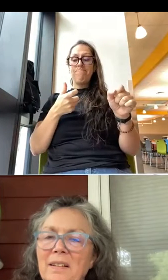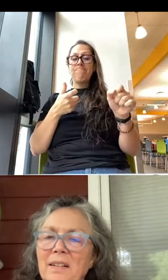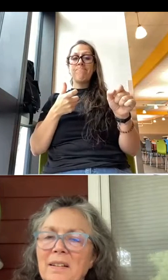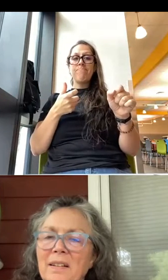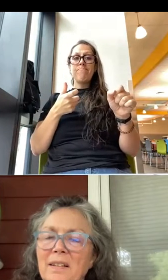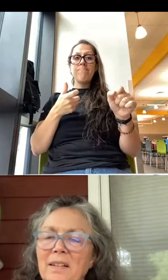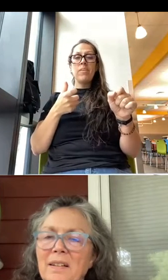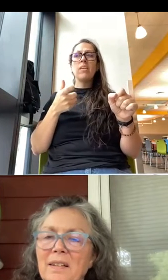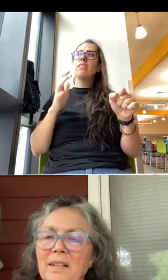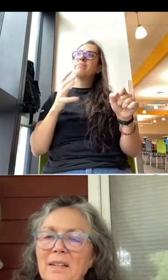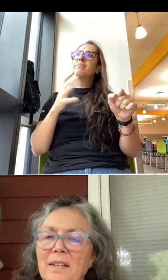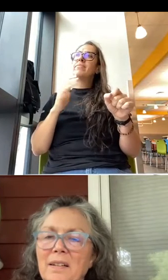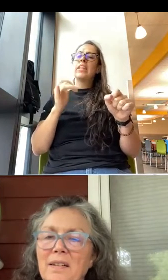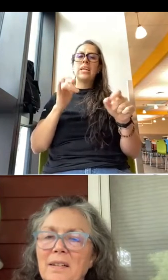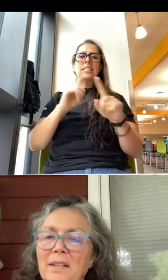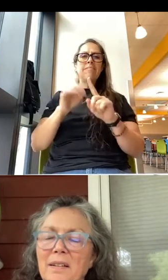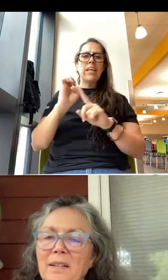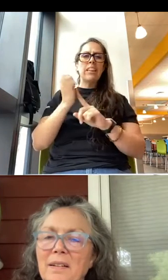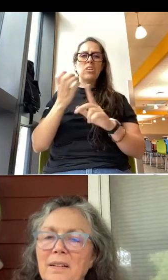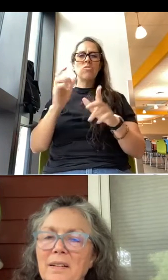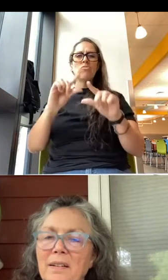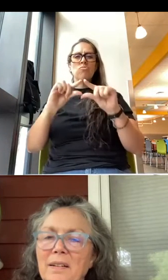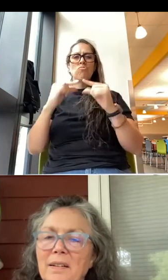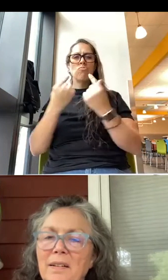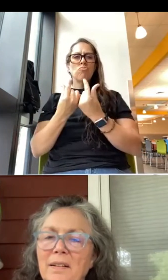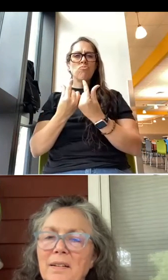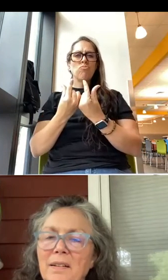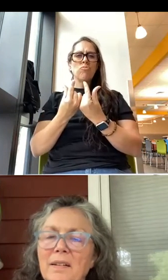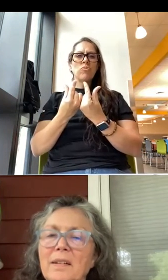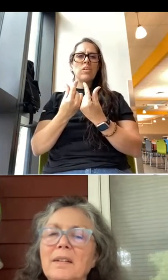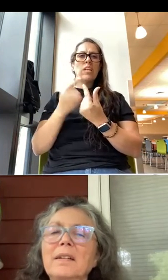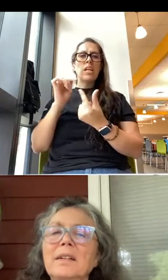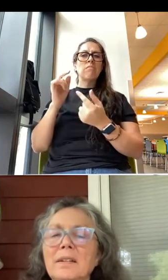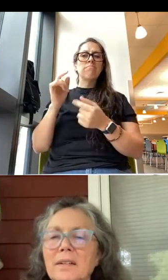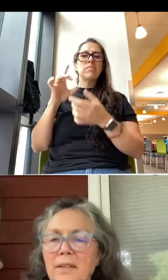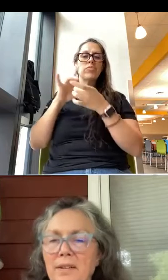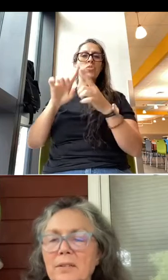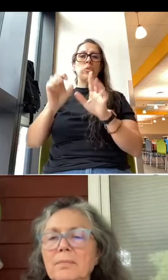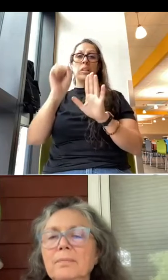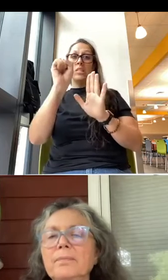an ethnic group who's indigenous to the the southern um shore area, like